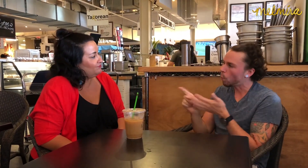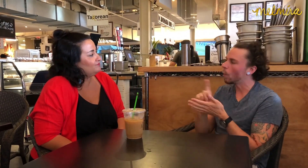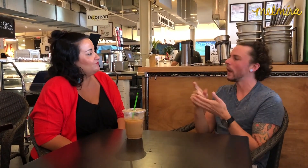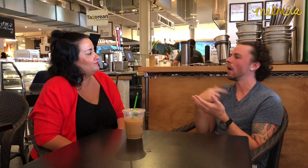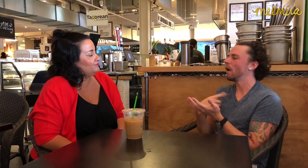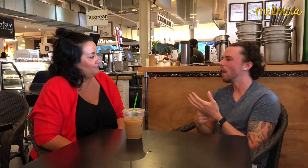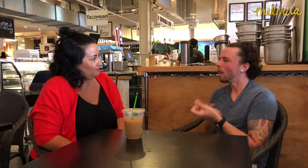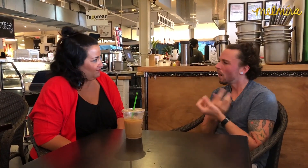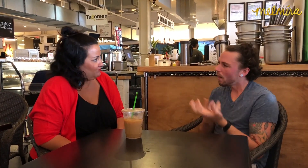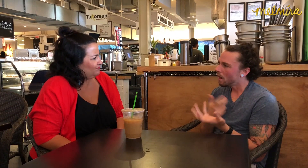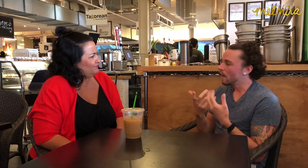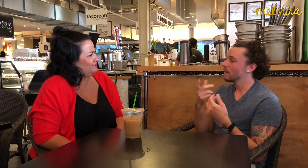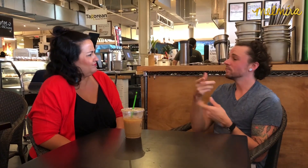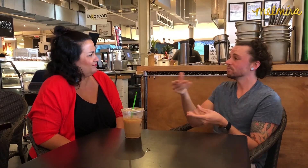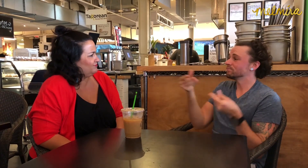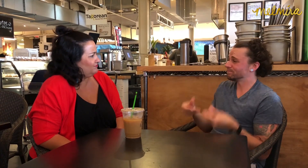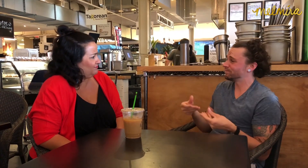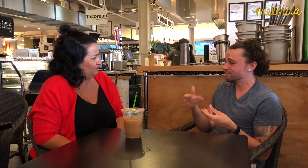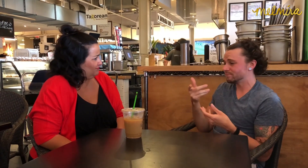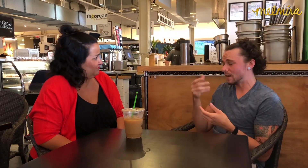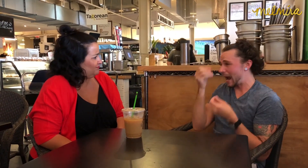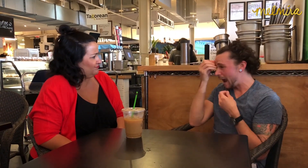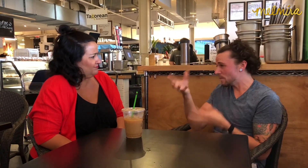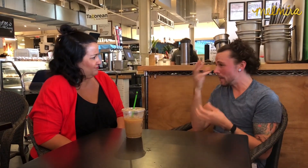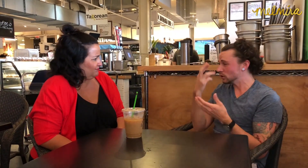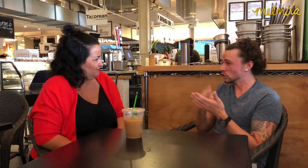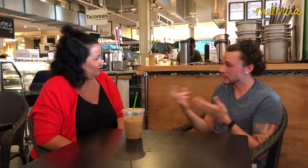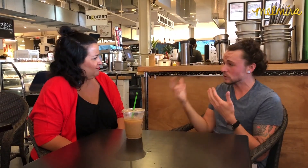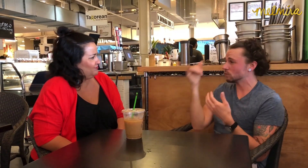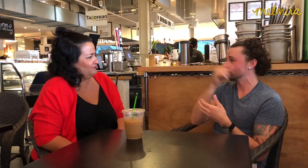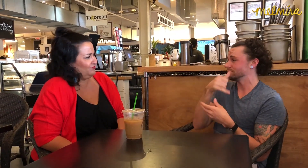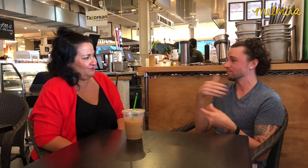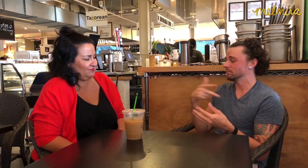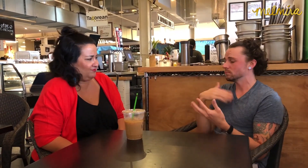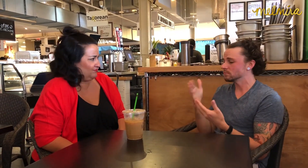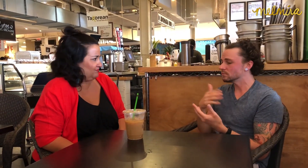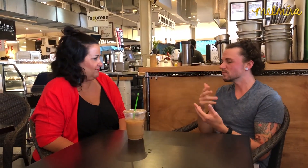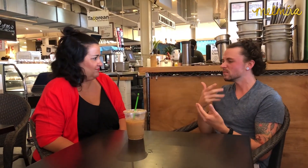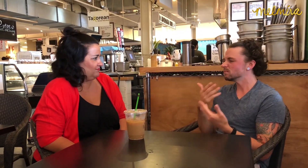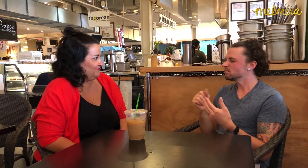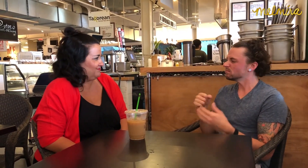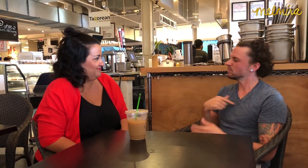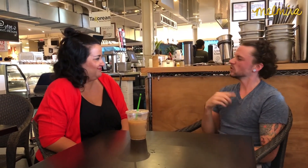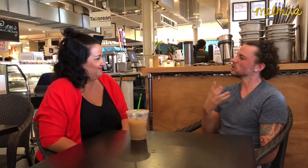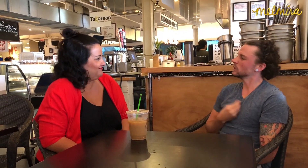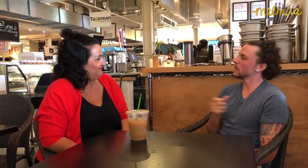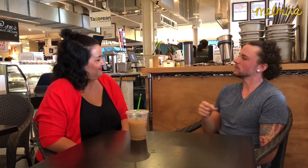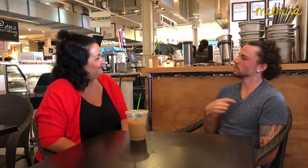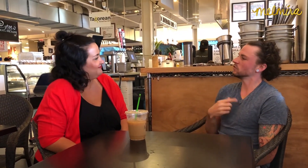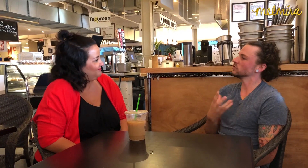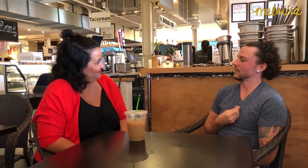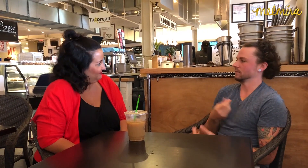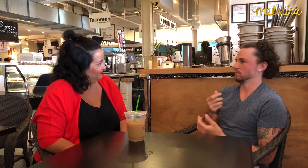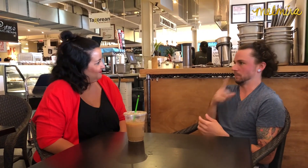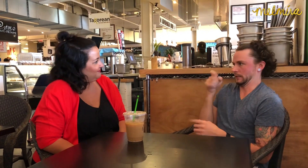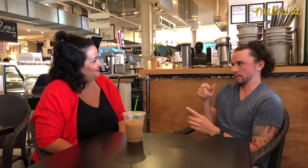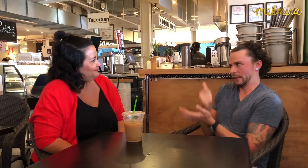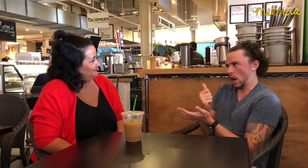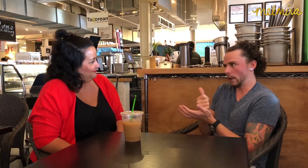and I poured out my thoughts and feelings. The therapist then gave me a lot of information and resources. After going through the material, I realized that I was indeed transgender.